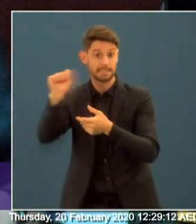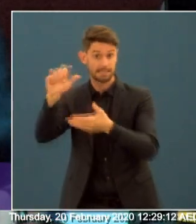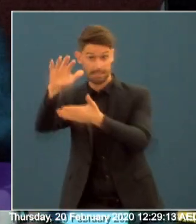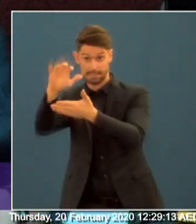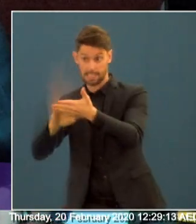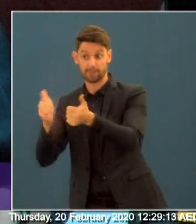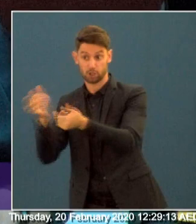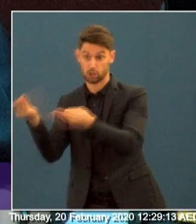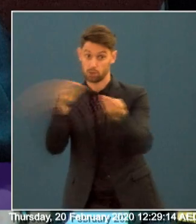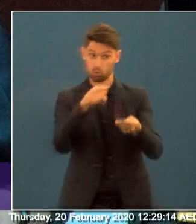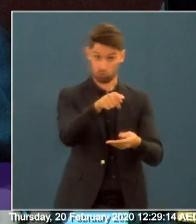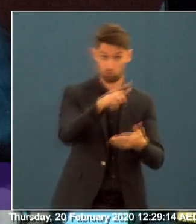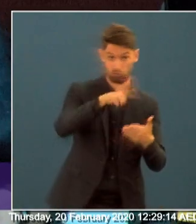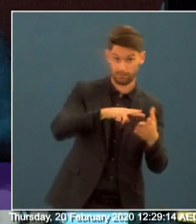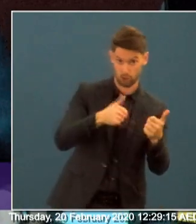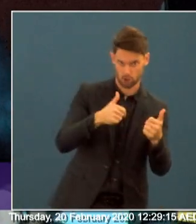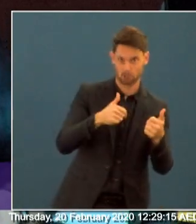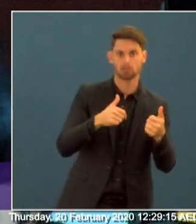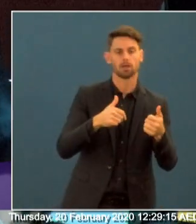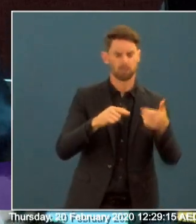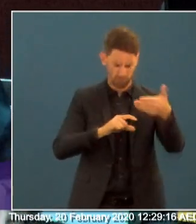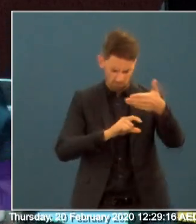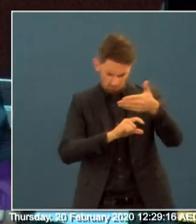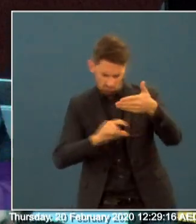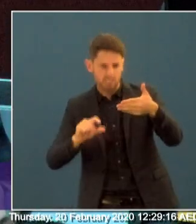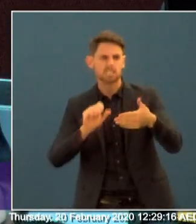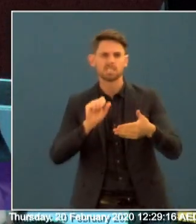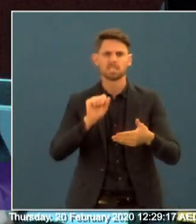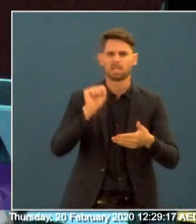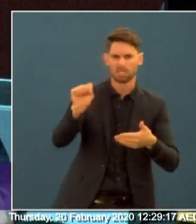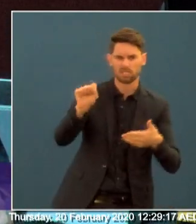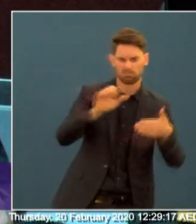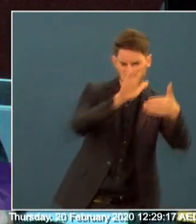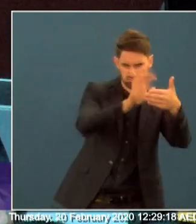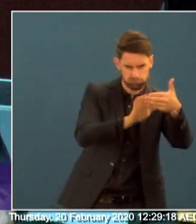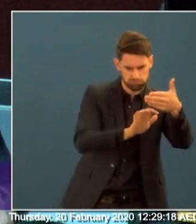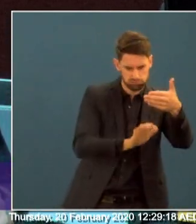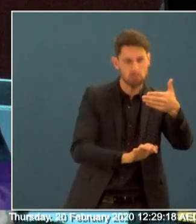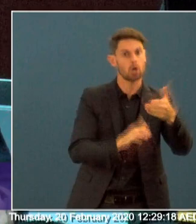starting at paragraph 234 and following, to your involvement in some of that work.